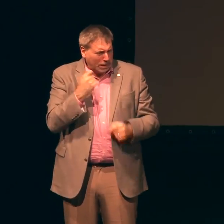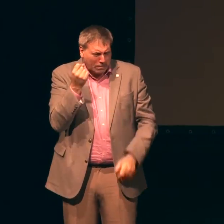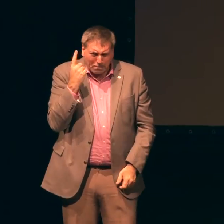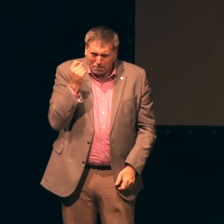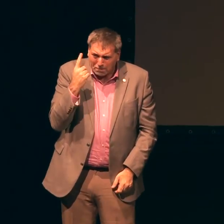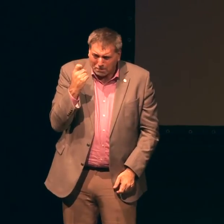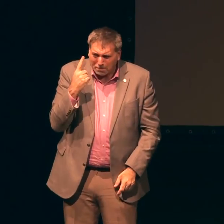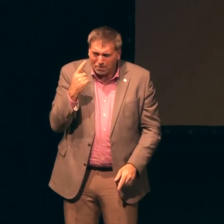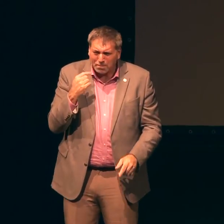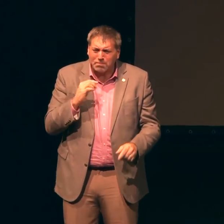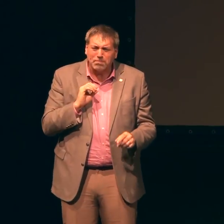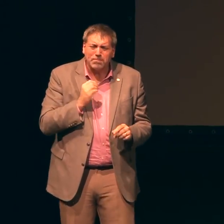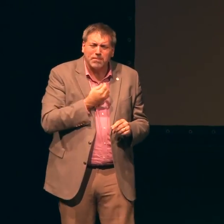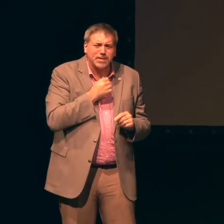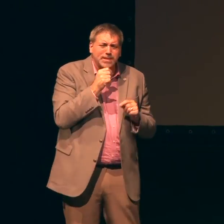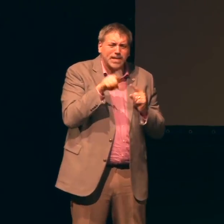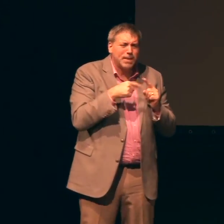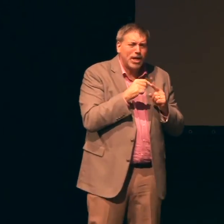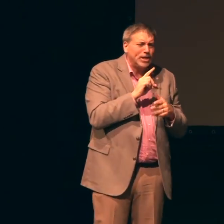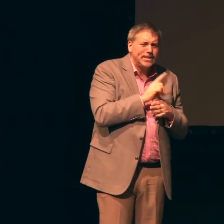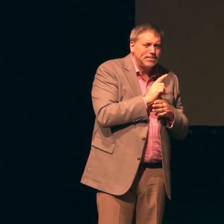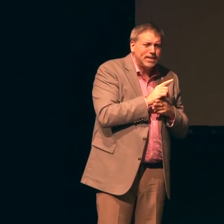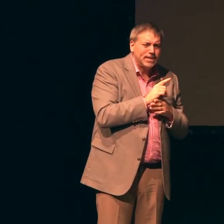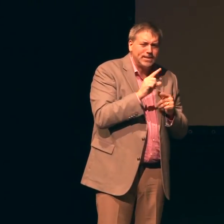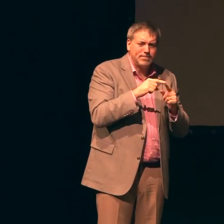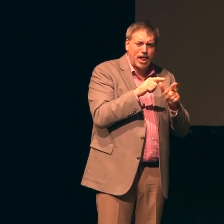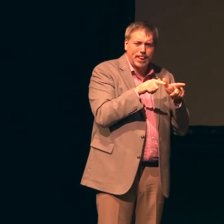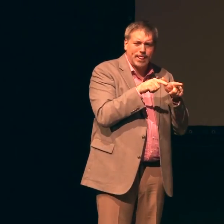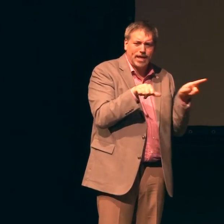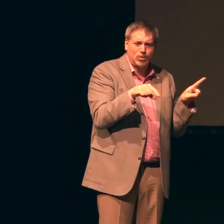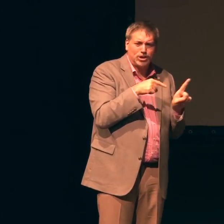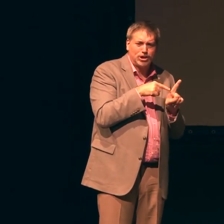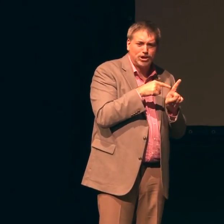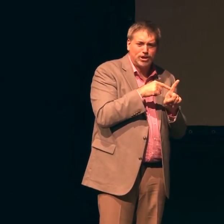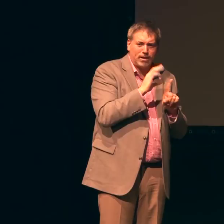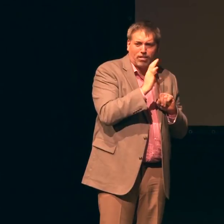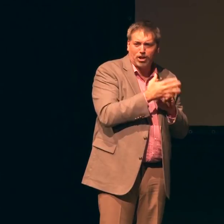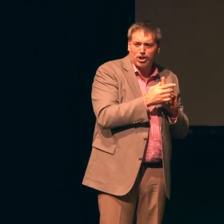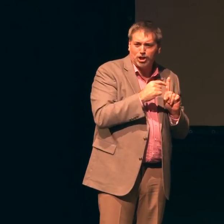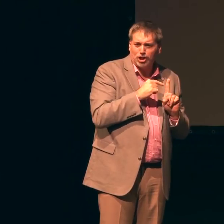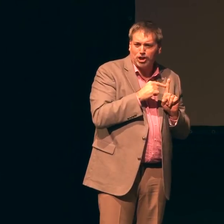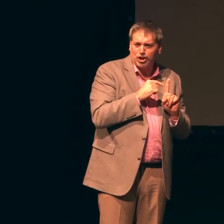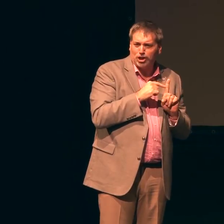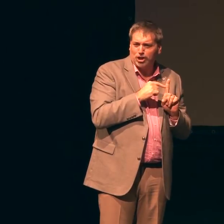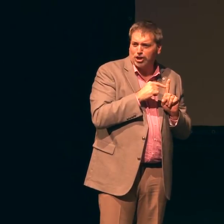tenant is disabled, and I understand that, we're not talk being disabilities, we're talking about